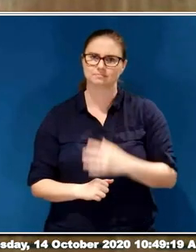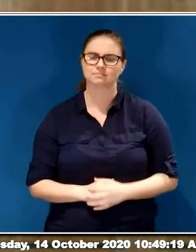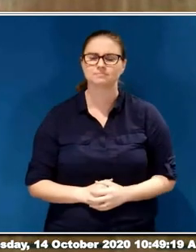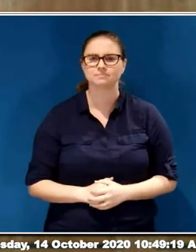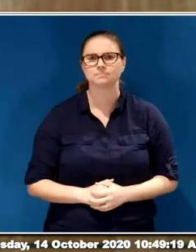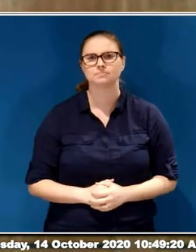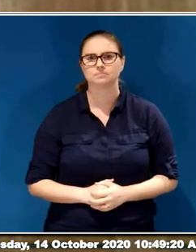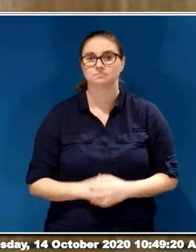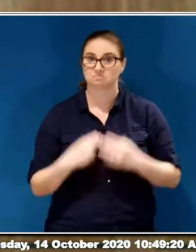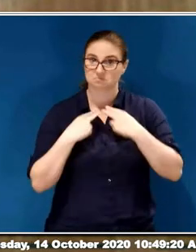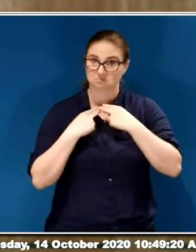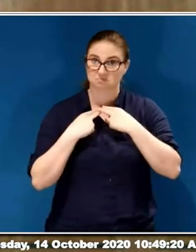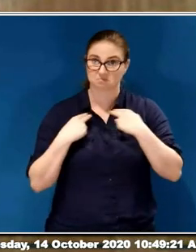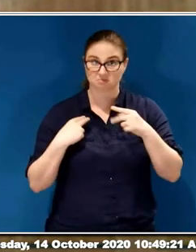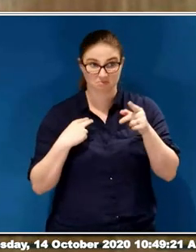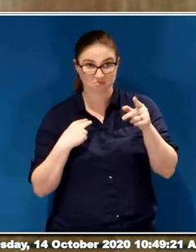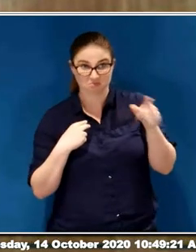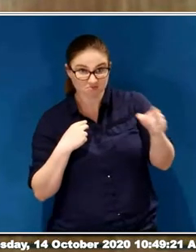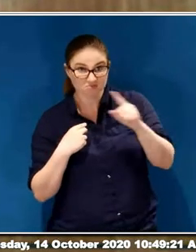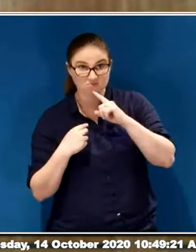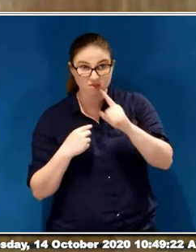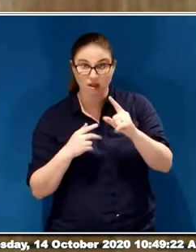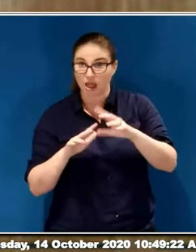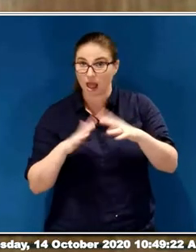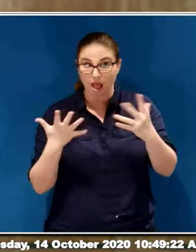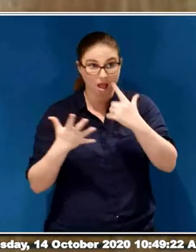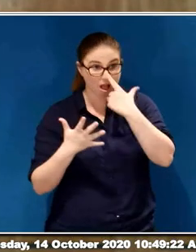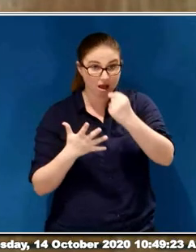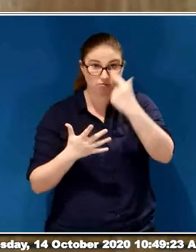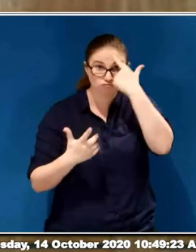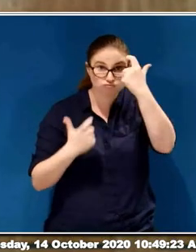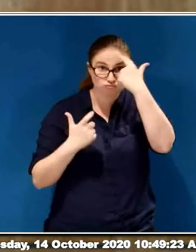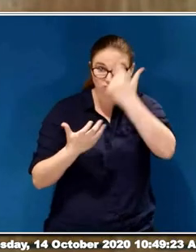The Principal asked what he could do to help Kobe self-regulate,